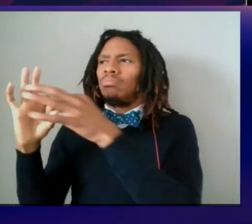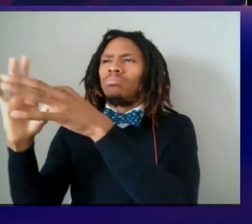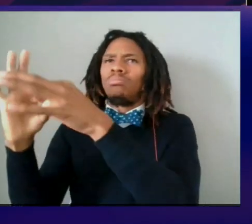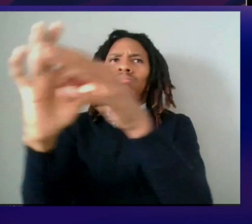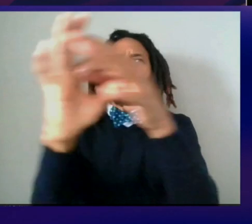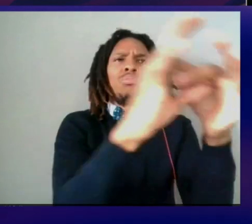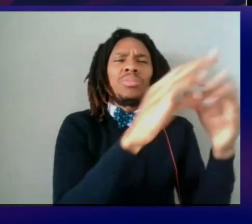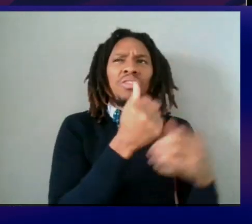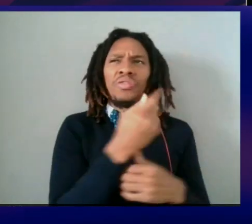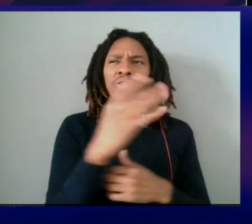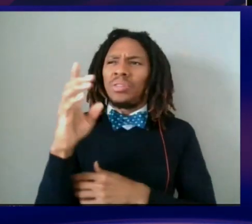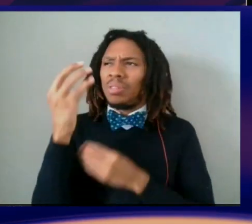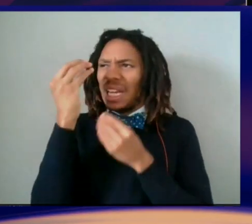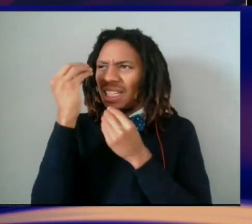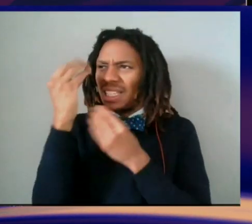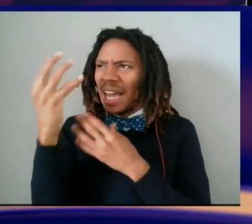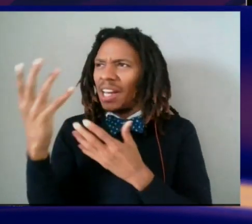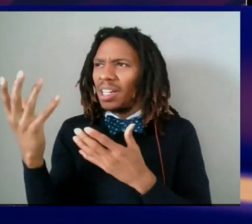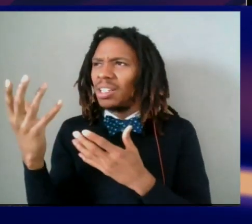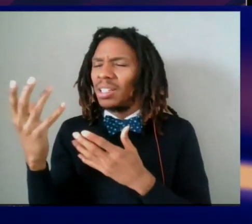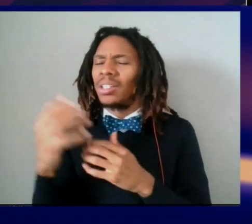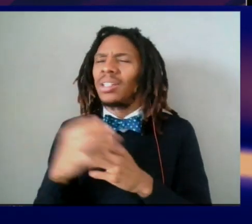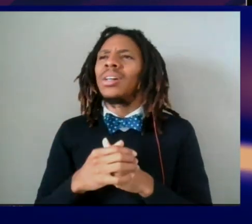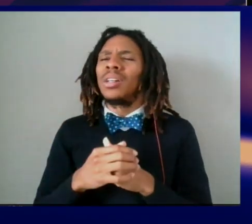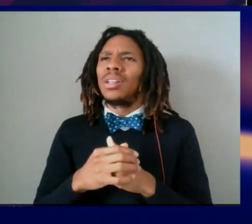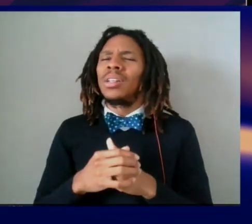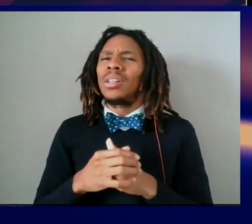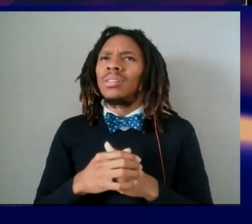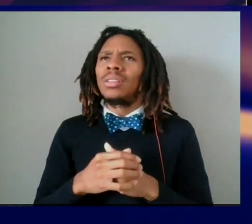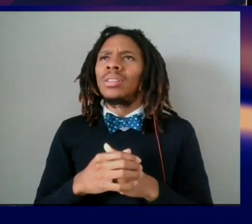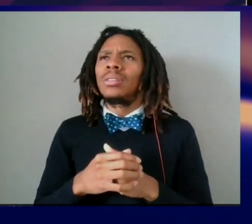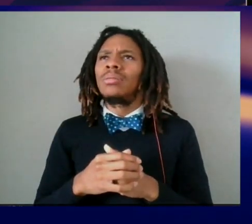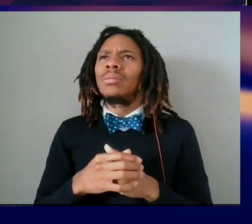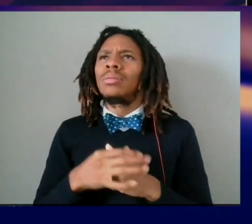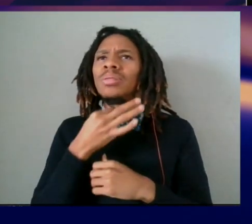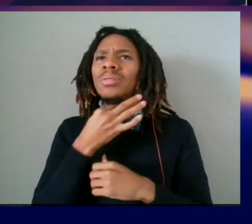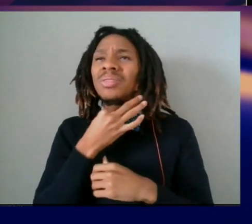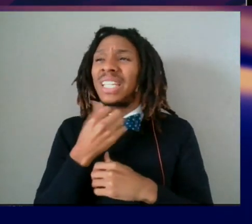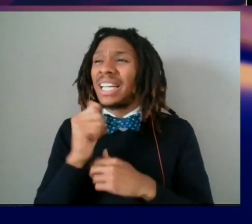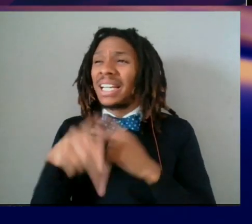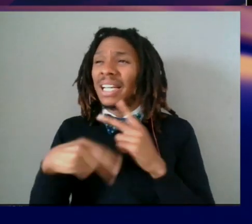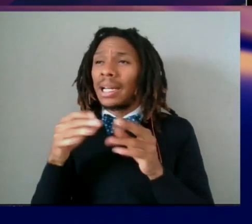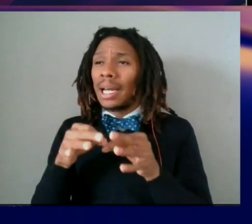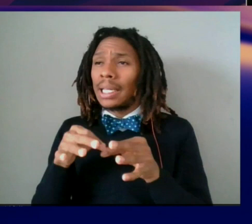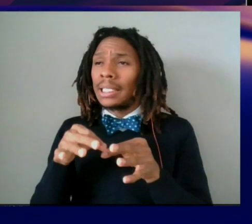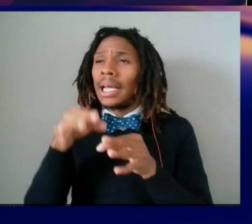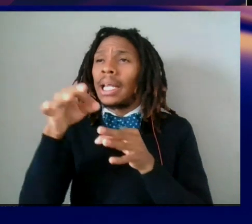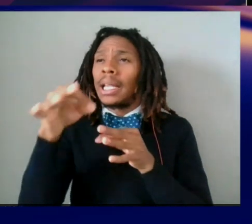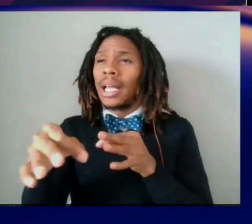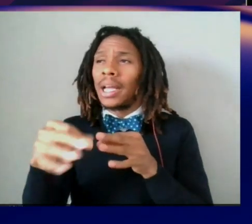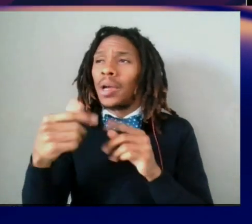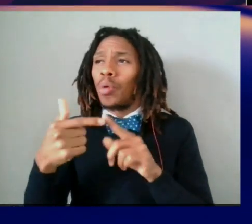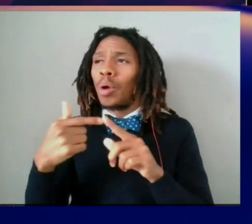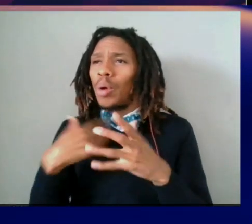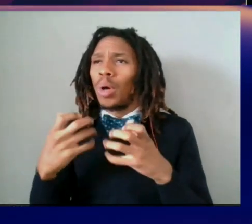Is there like some type of delay that happens when we're trying to query some of this? Or like, how does this work?